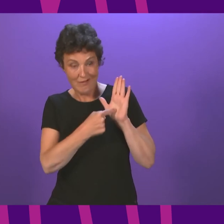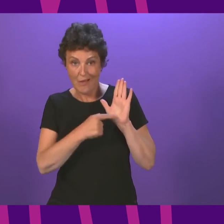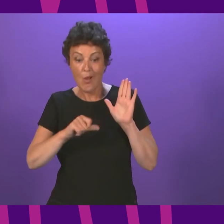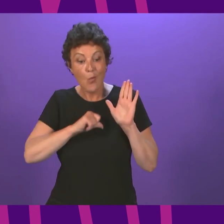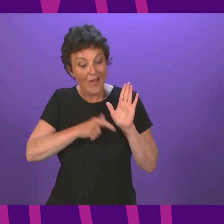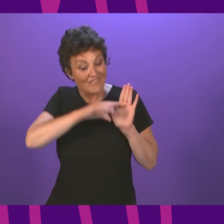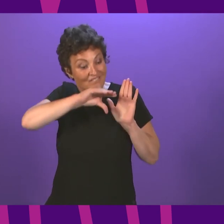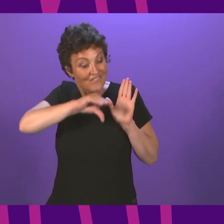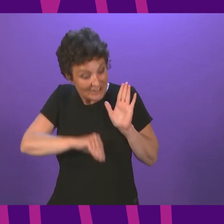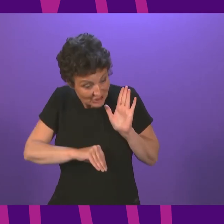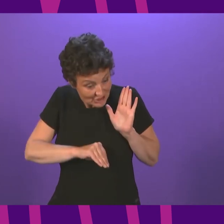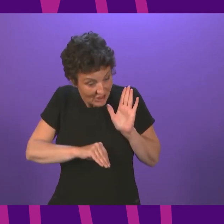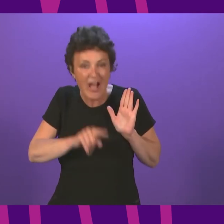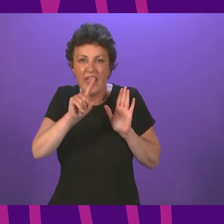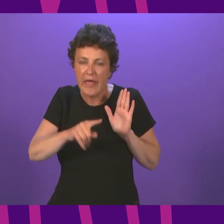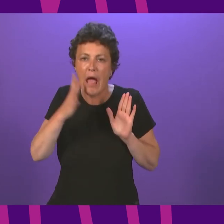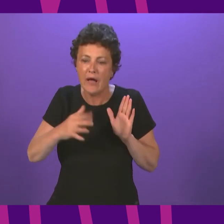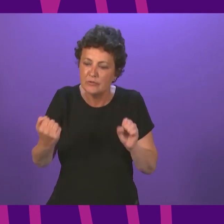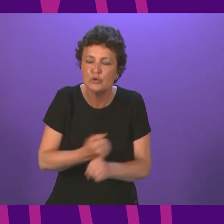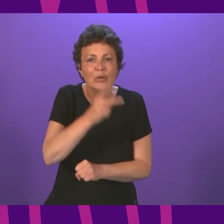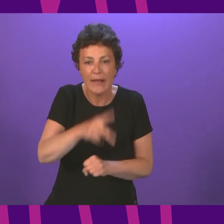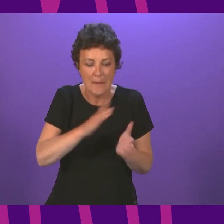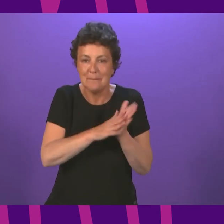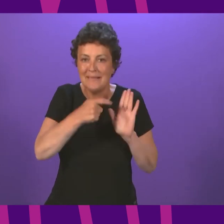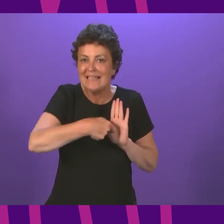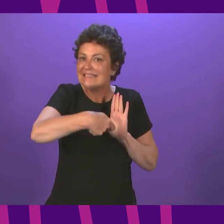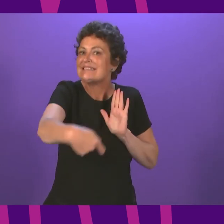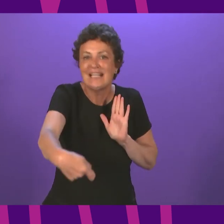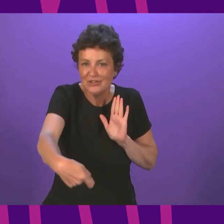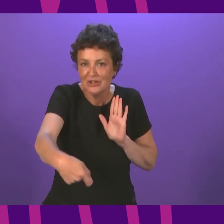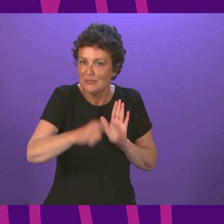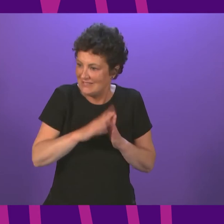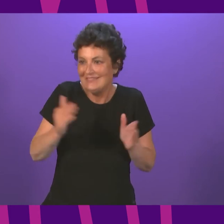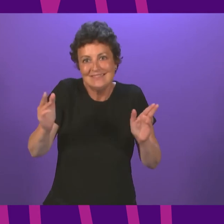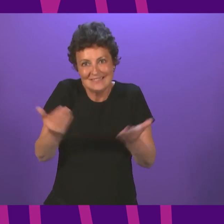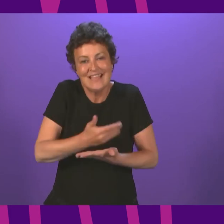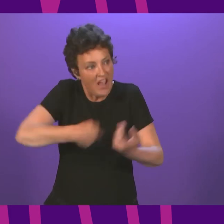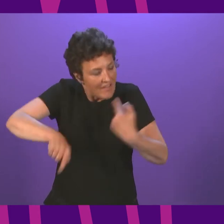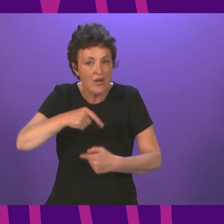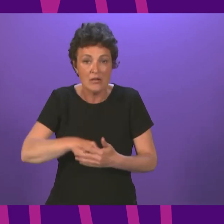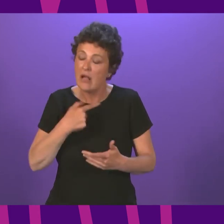move when we were already trying to rush through too many measures without sufficient time for scrutiny.